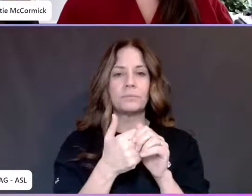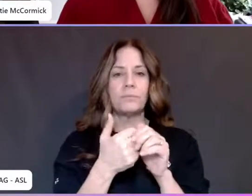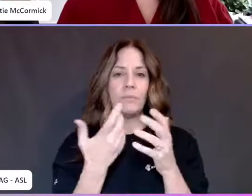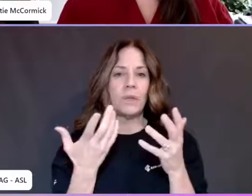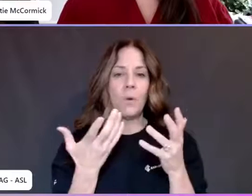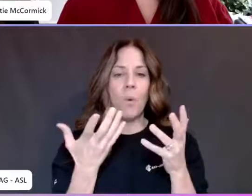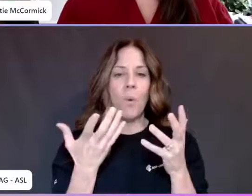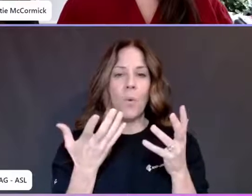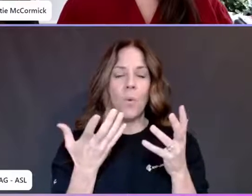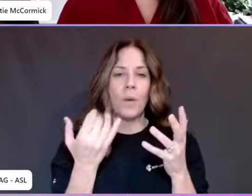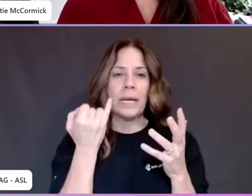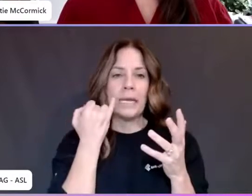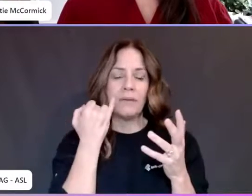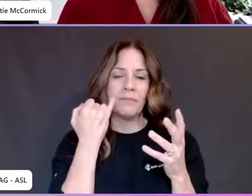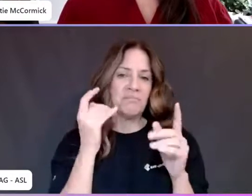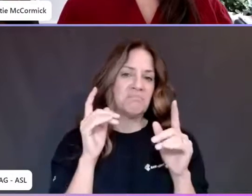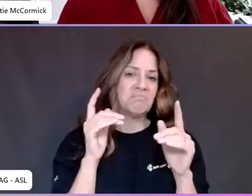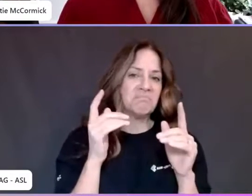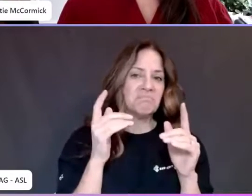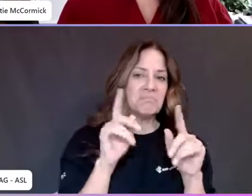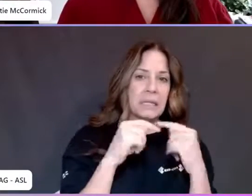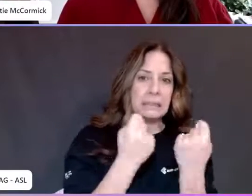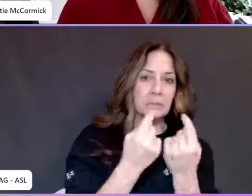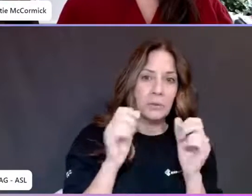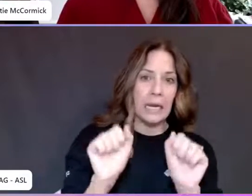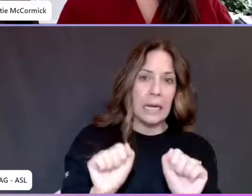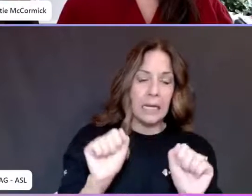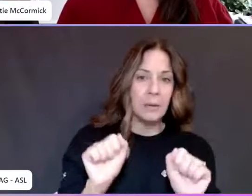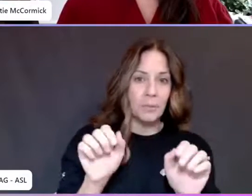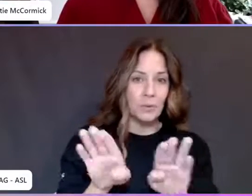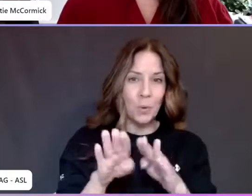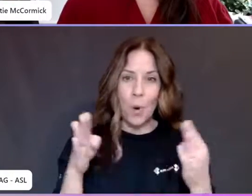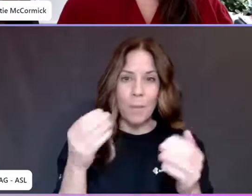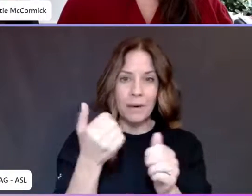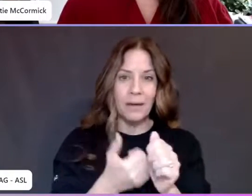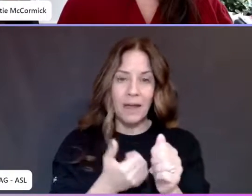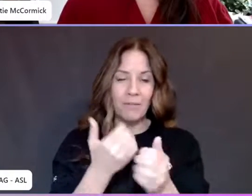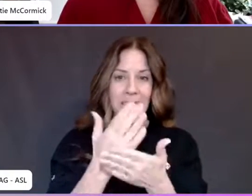scorecard and scoring it's a little harder to track